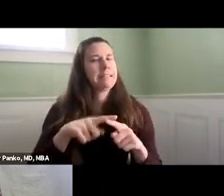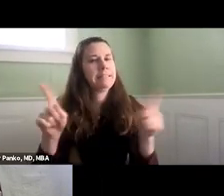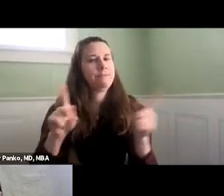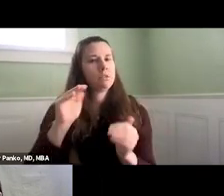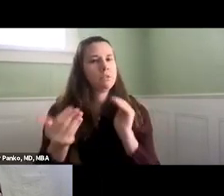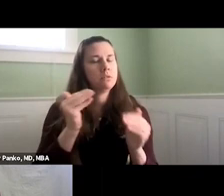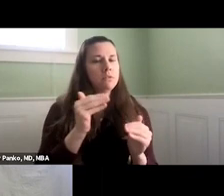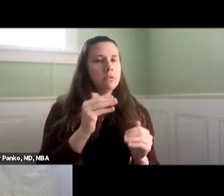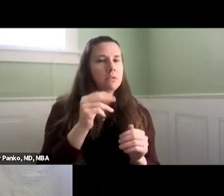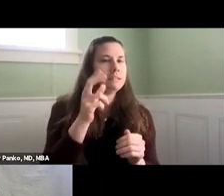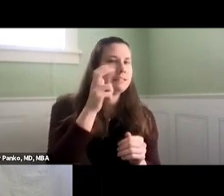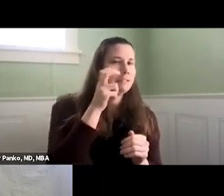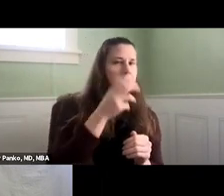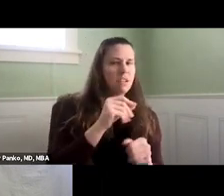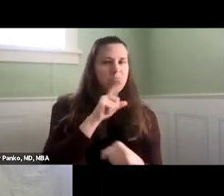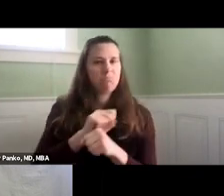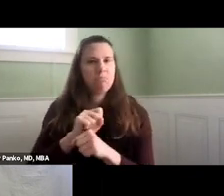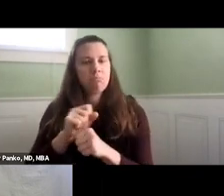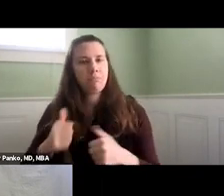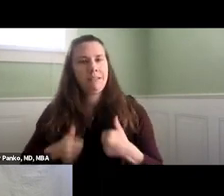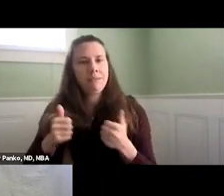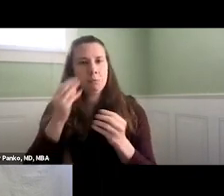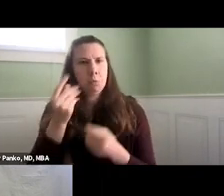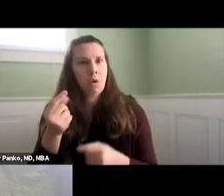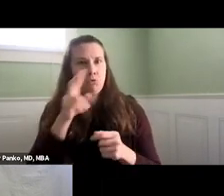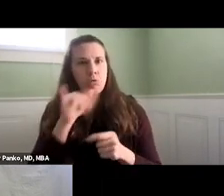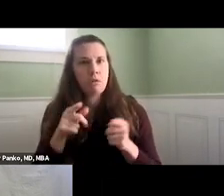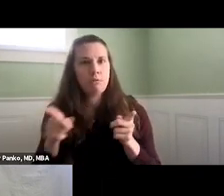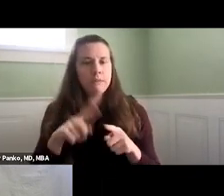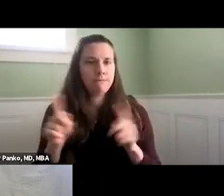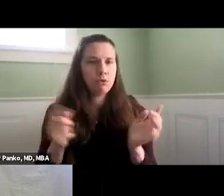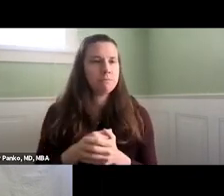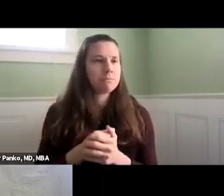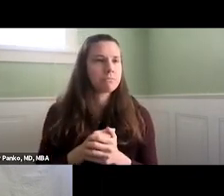whether they use both or something else entirely. And so it is also important to differentiate